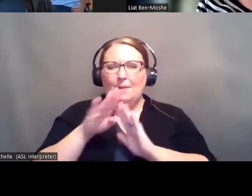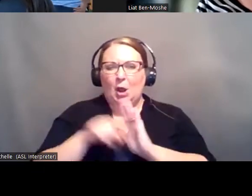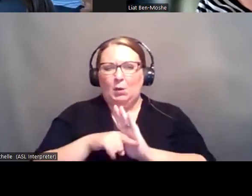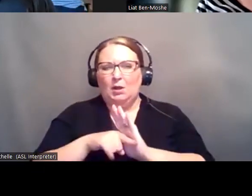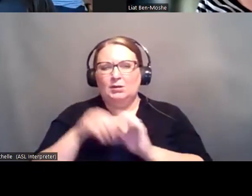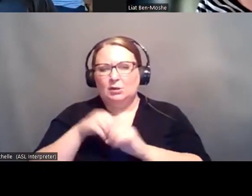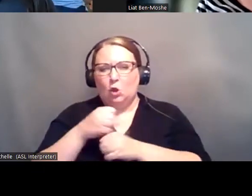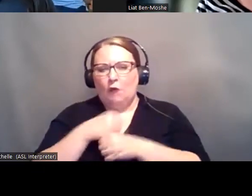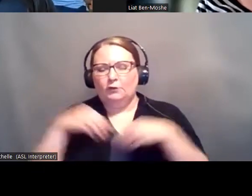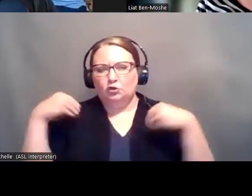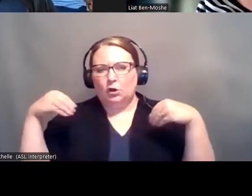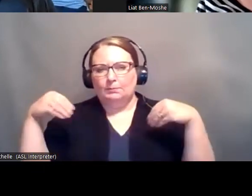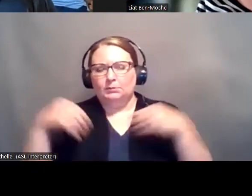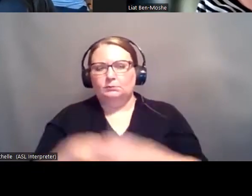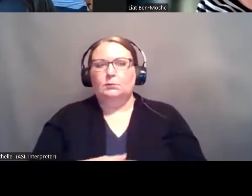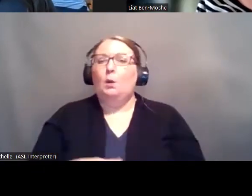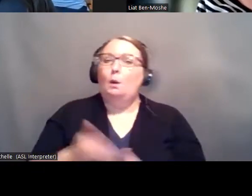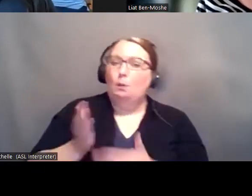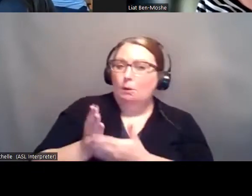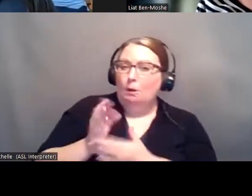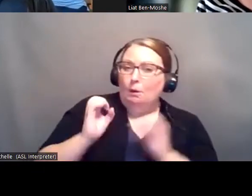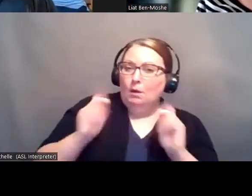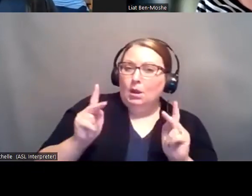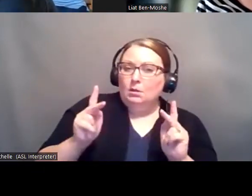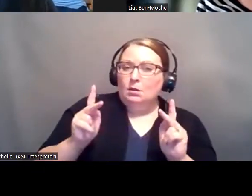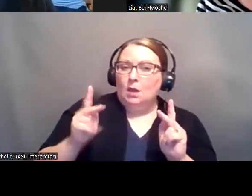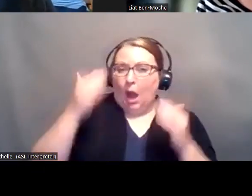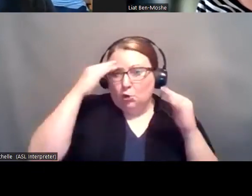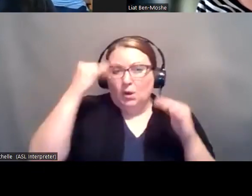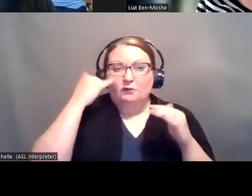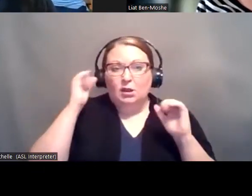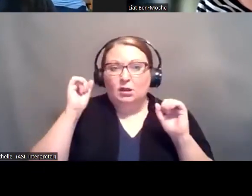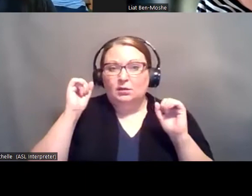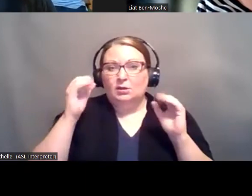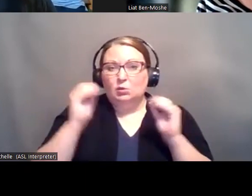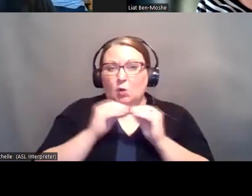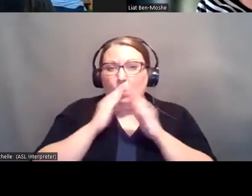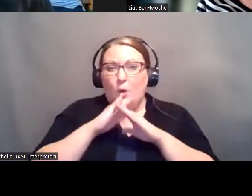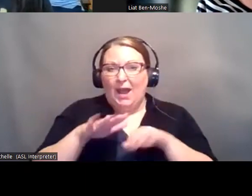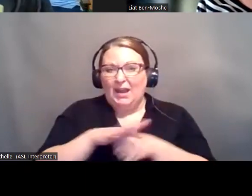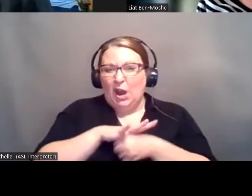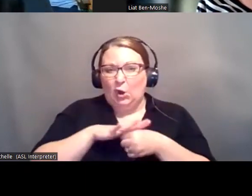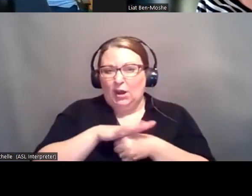Okay. No, that's okay. I don't know if there's a more quiet corner. It's a Starbucks, but otherwise,